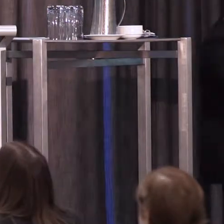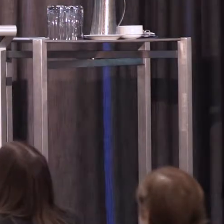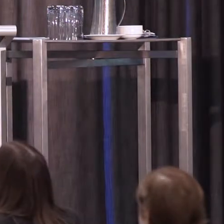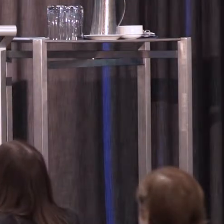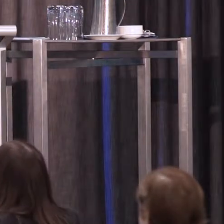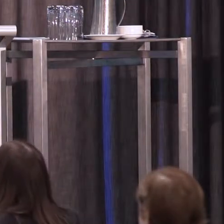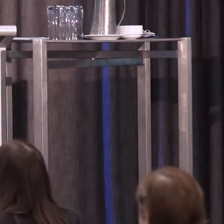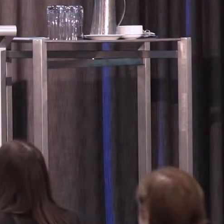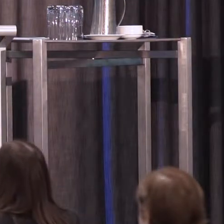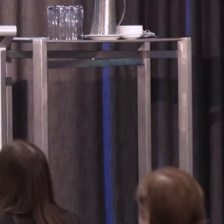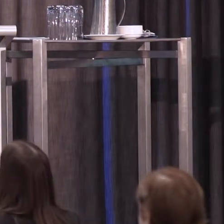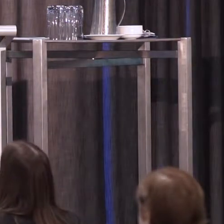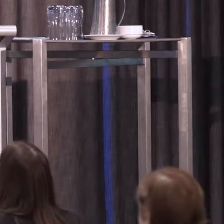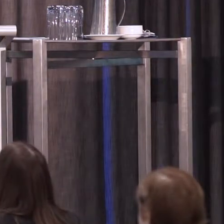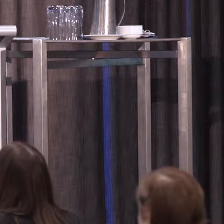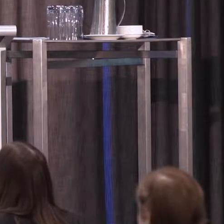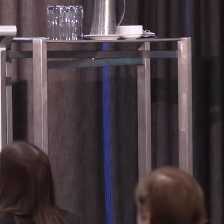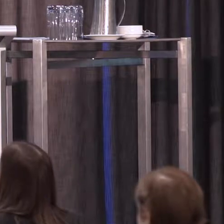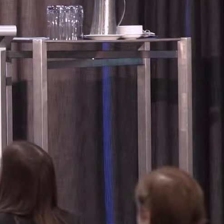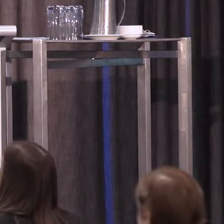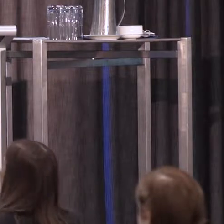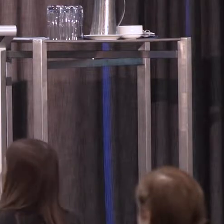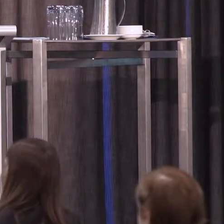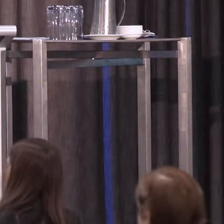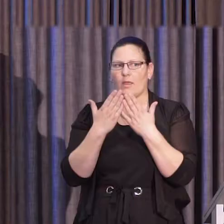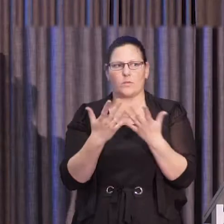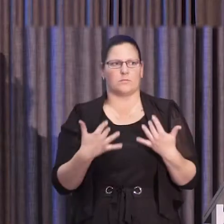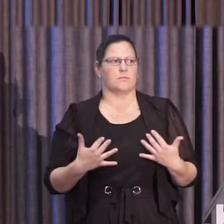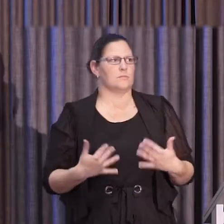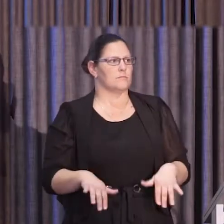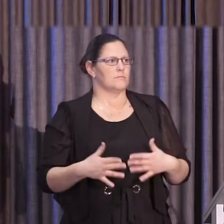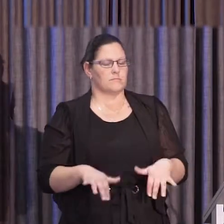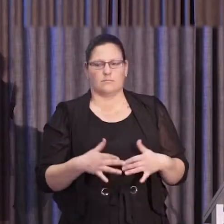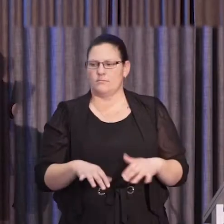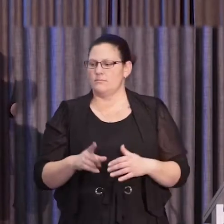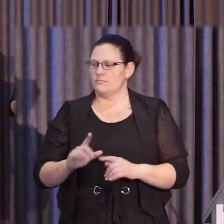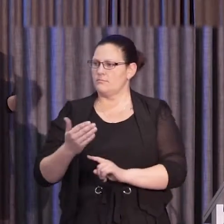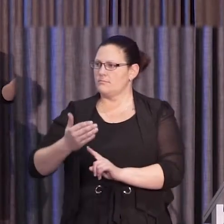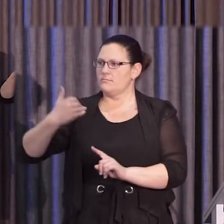Thank you, Bonya, and thank you for that really inspiring information from our previous speaker